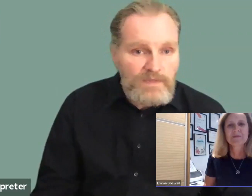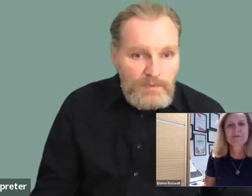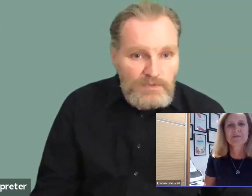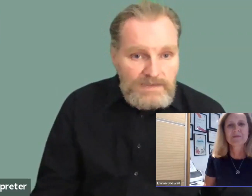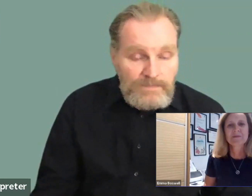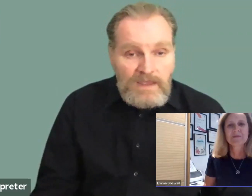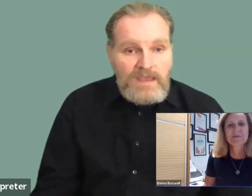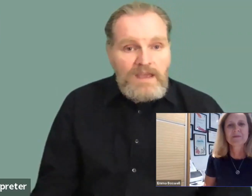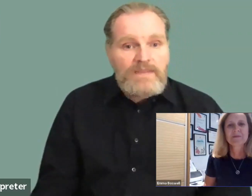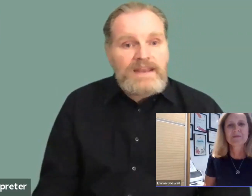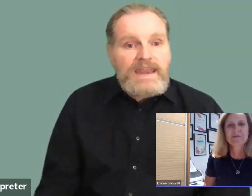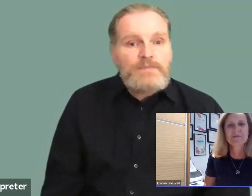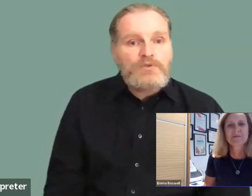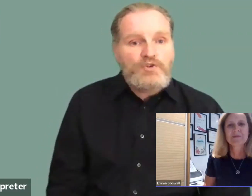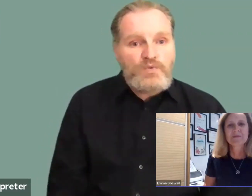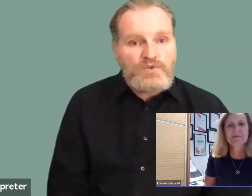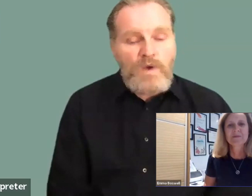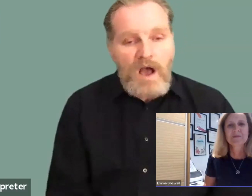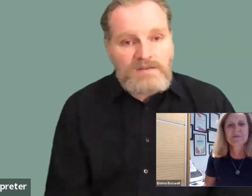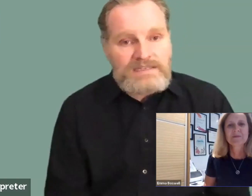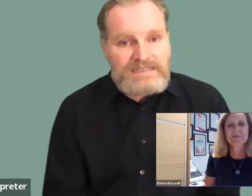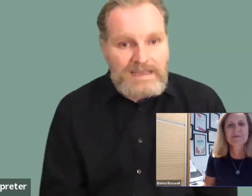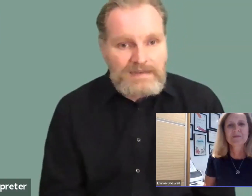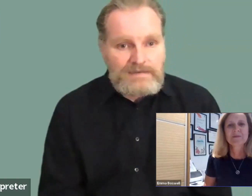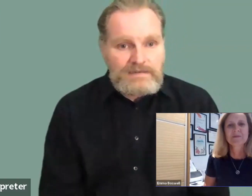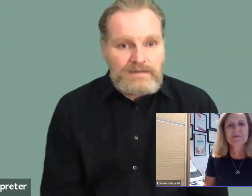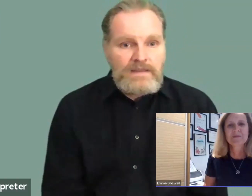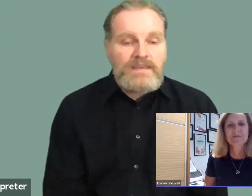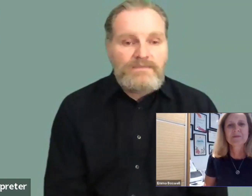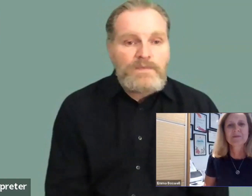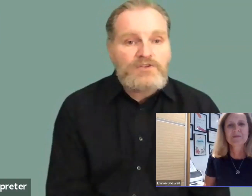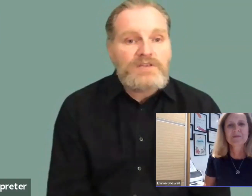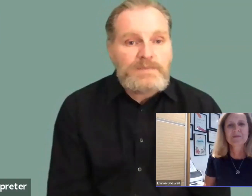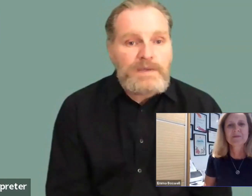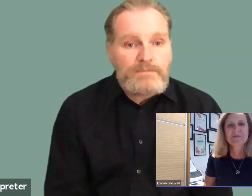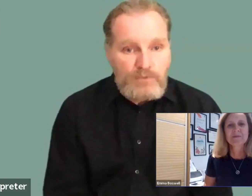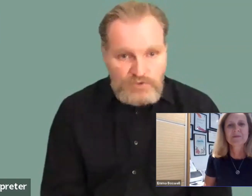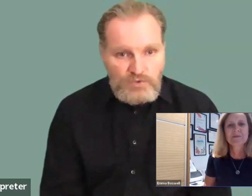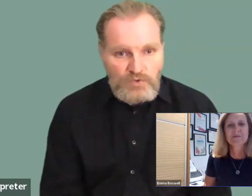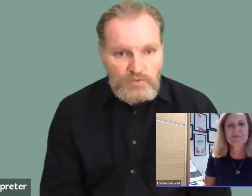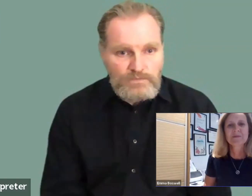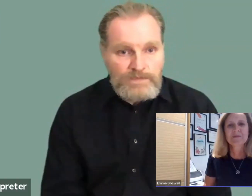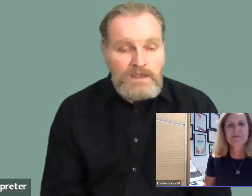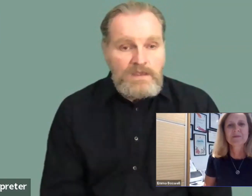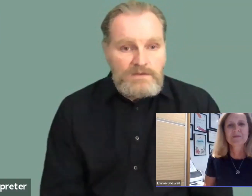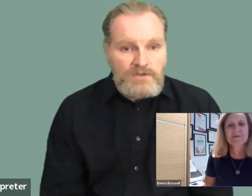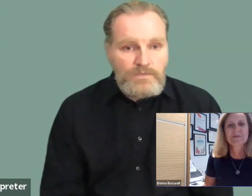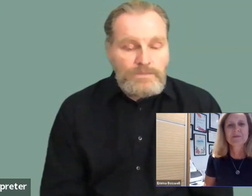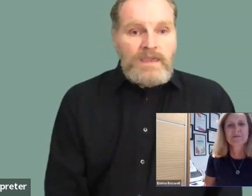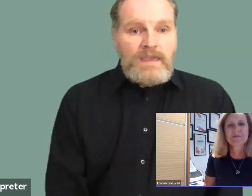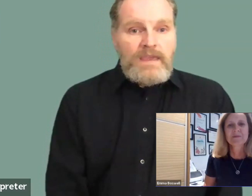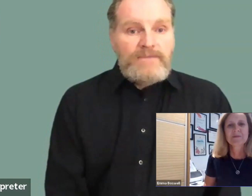on the body, and that enables you to understand the information that is being put to you. So,